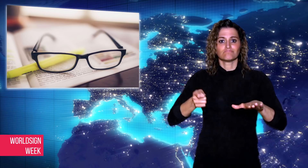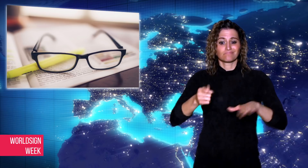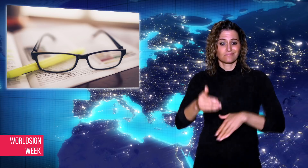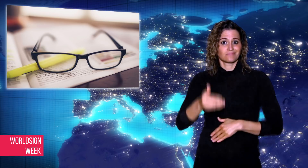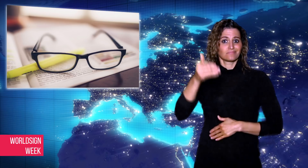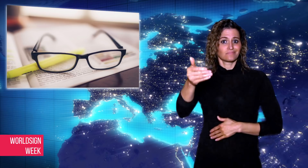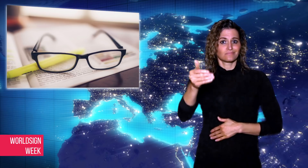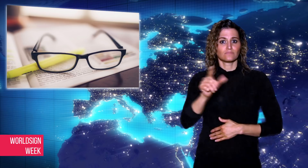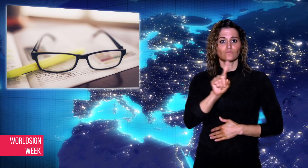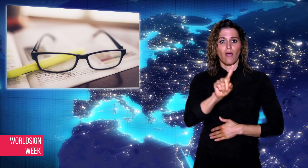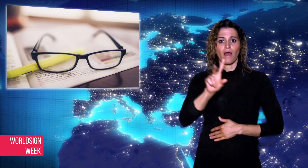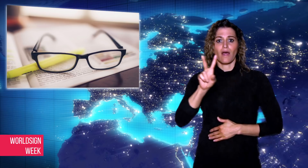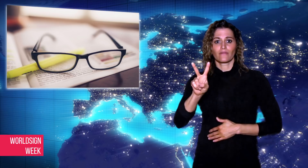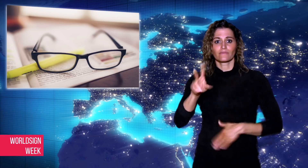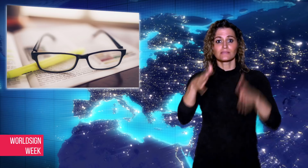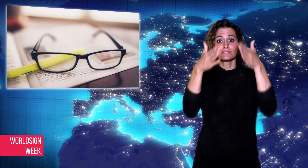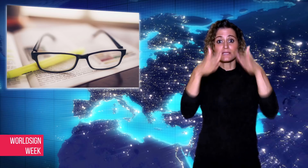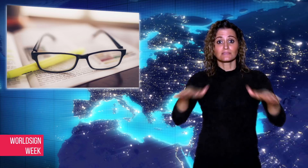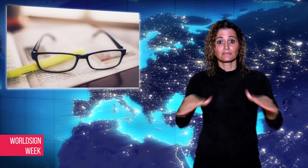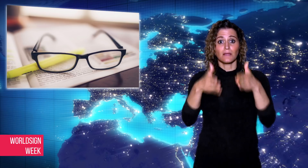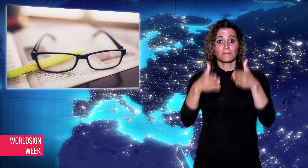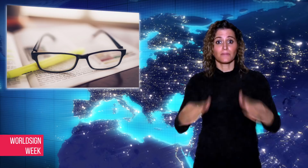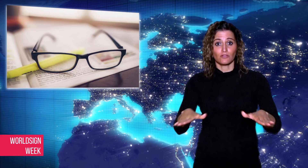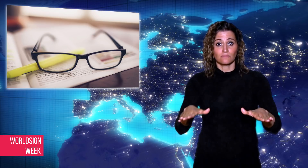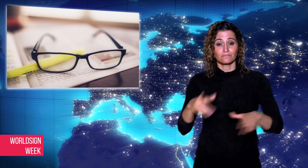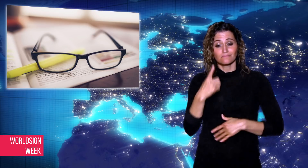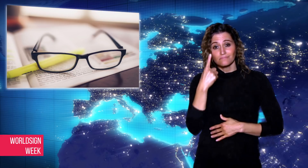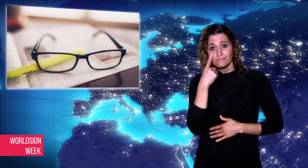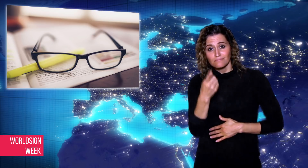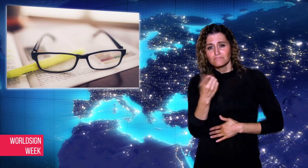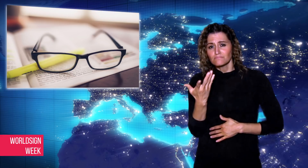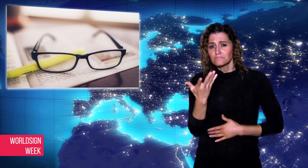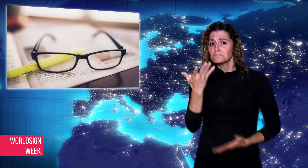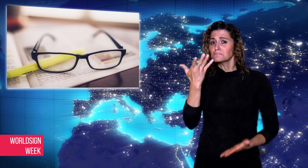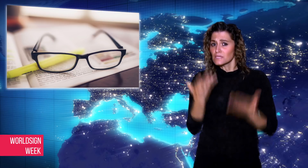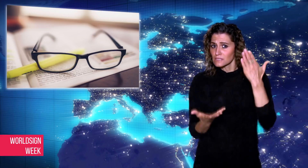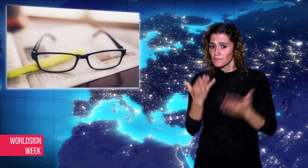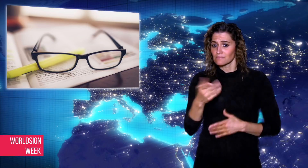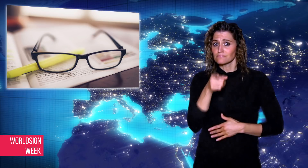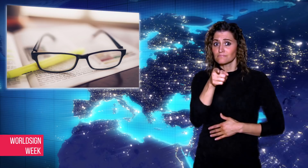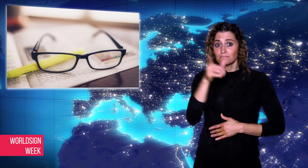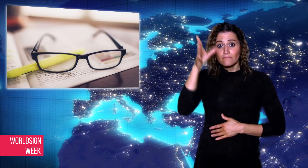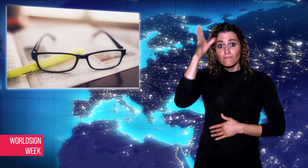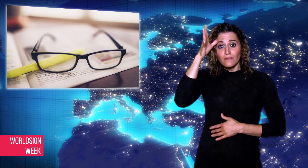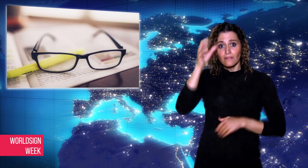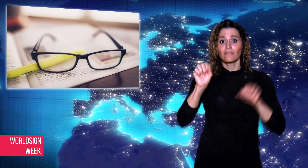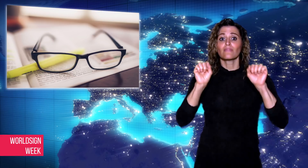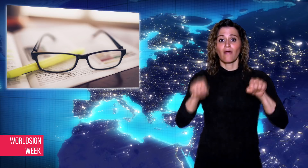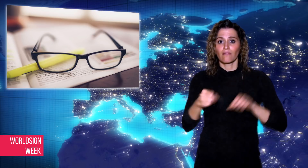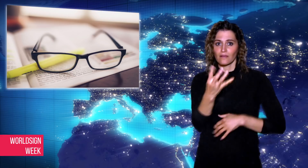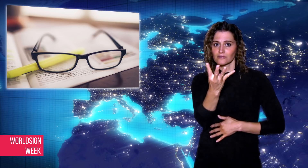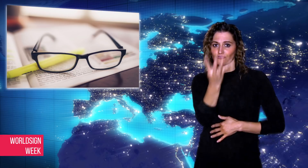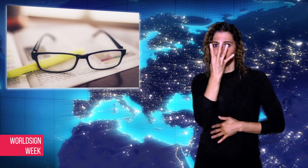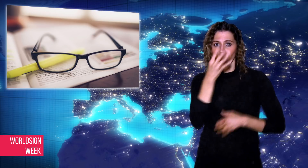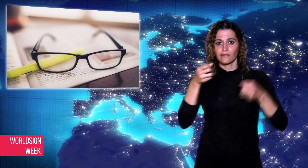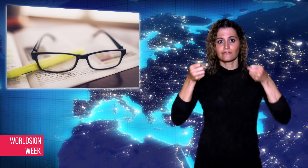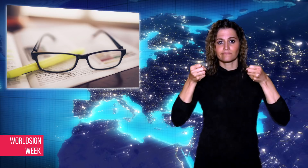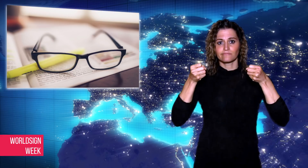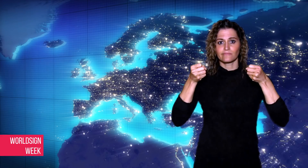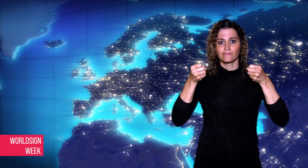with a prison term.